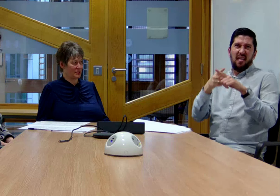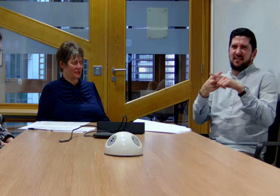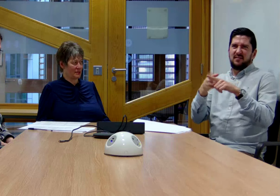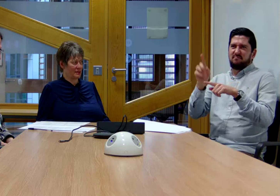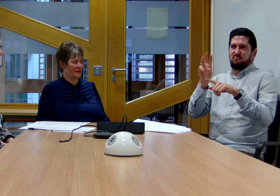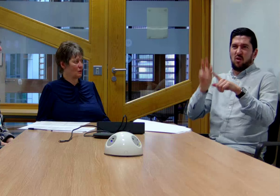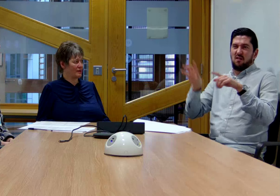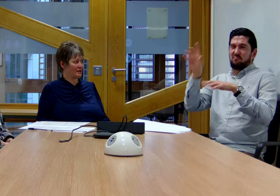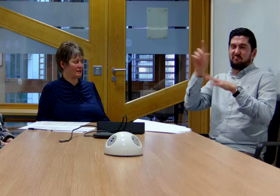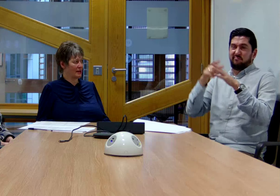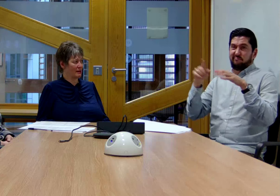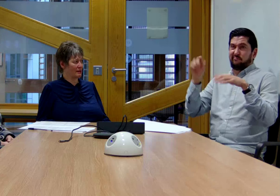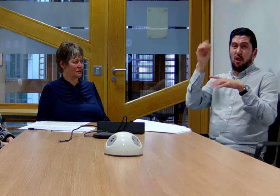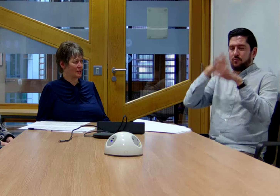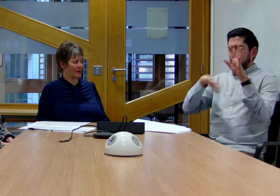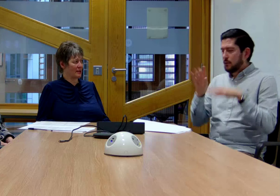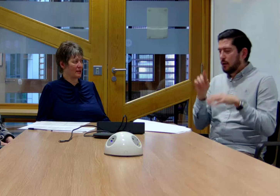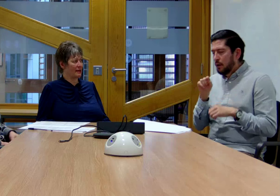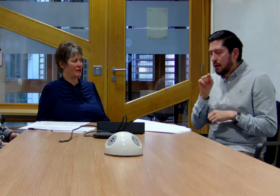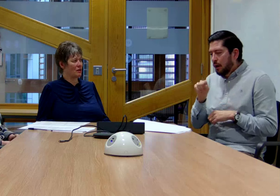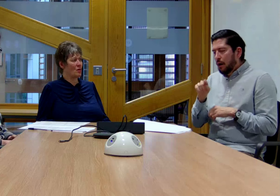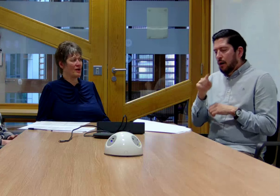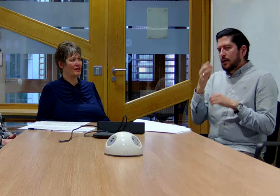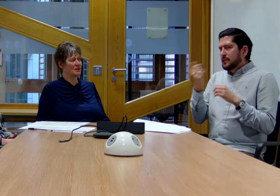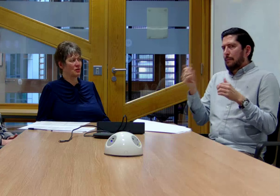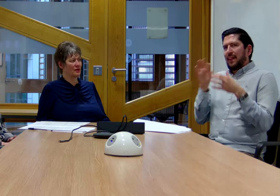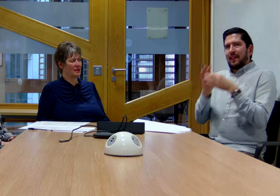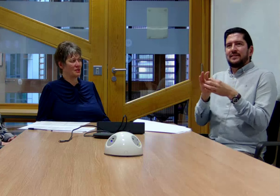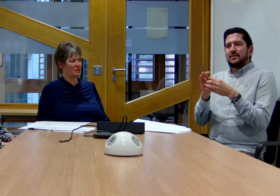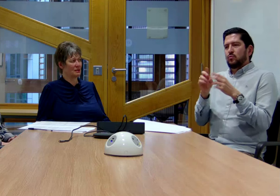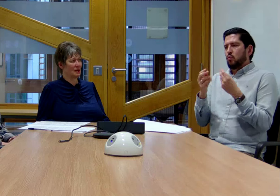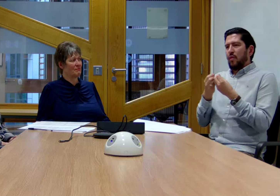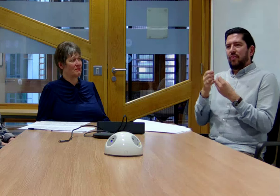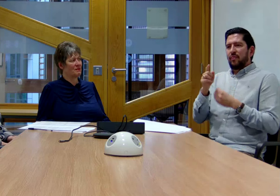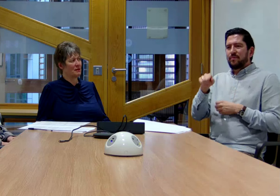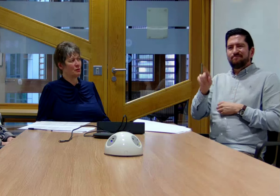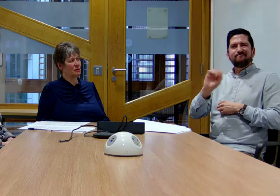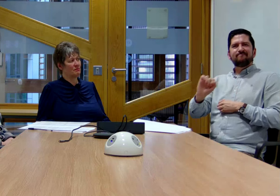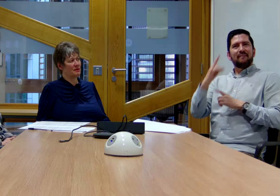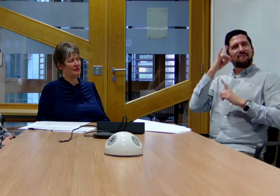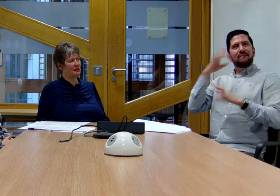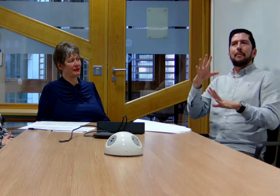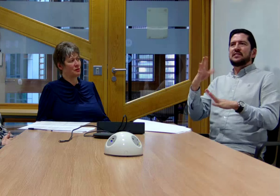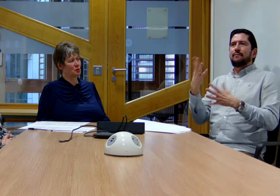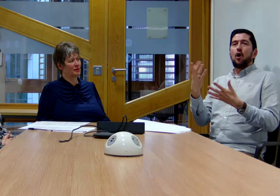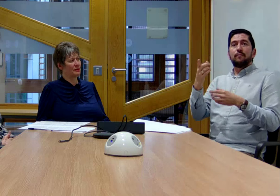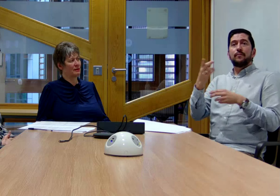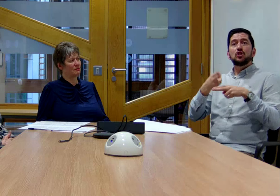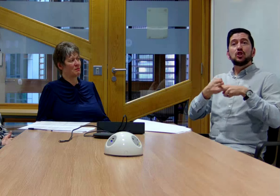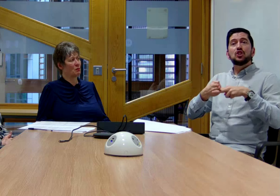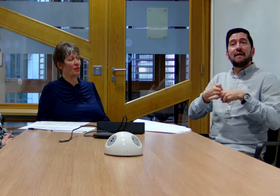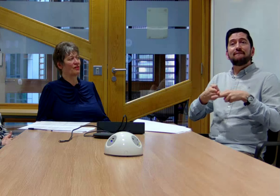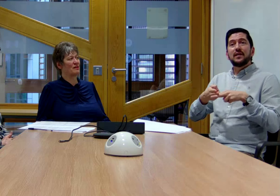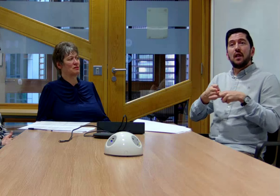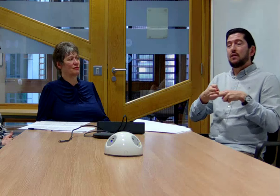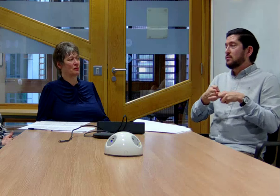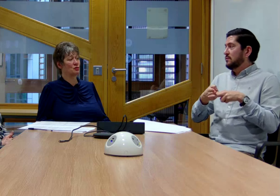But there are some places within England, where that's not the case, but maybe it would